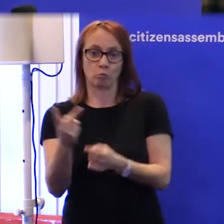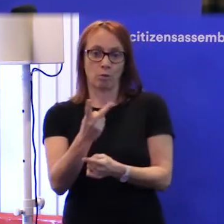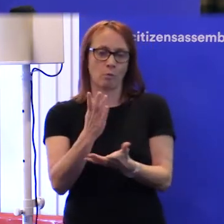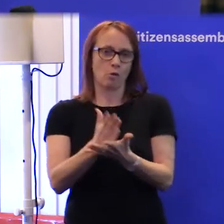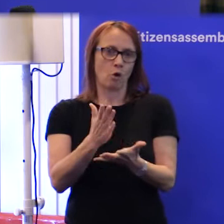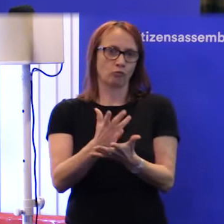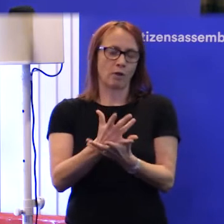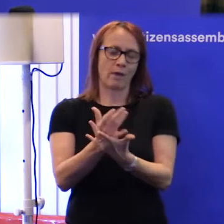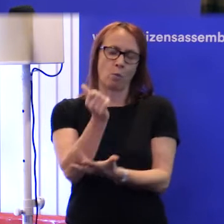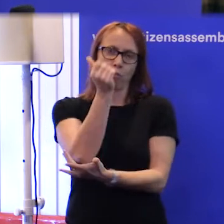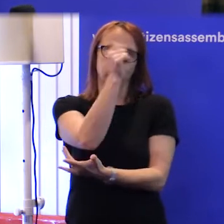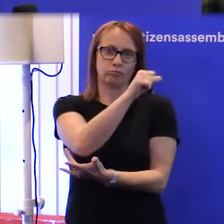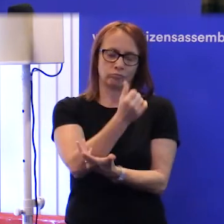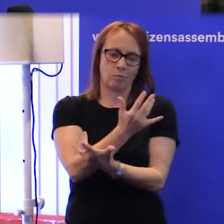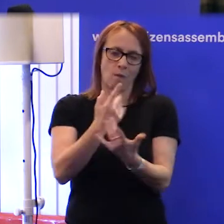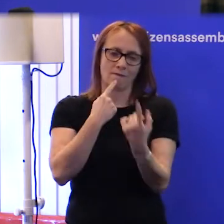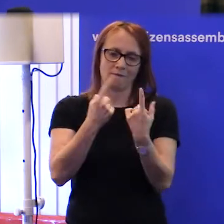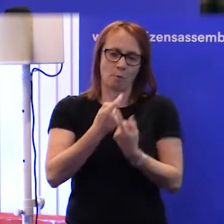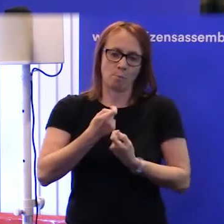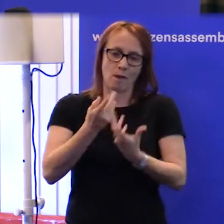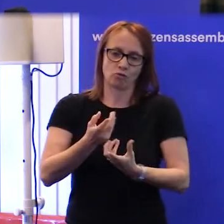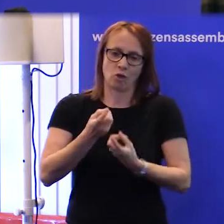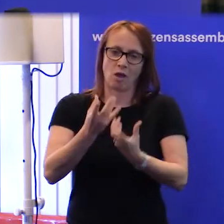with us and I think maybe slightly provocative as we move through the